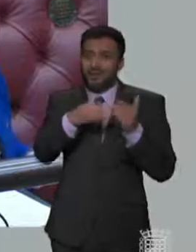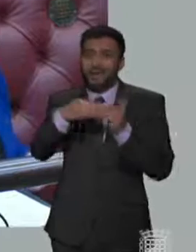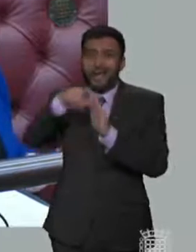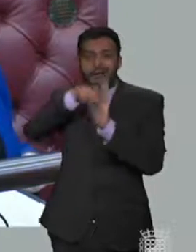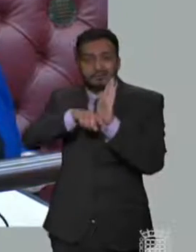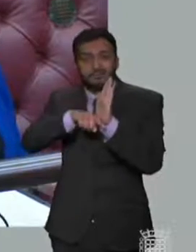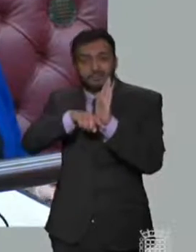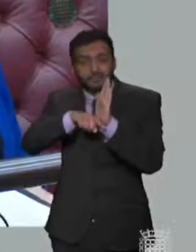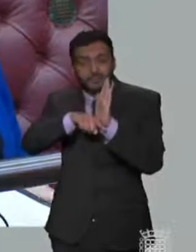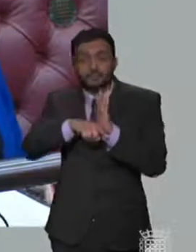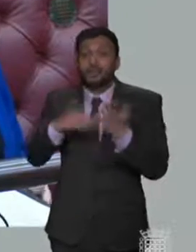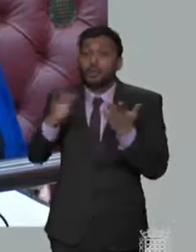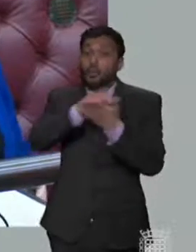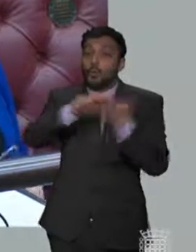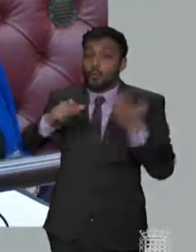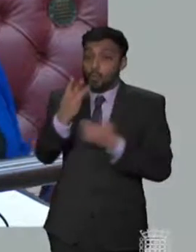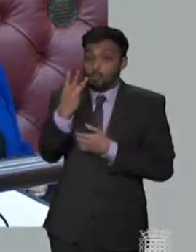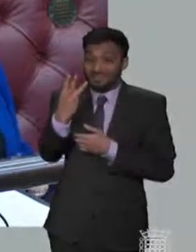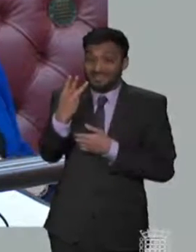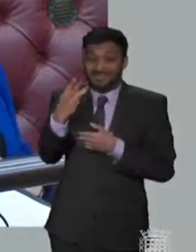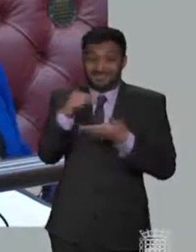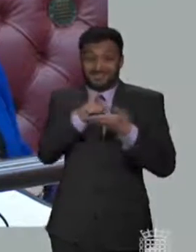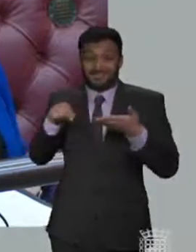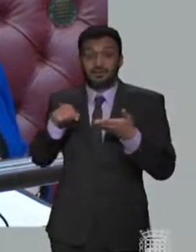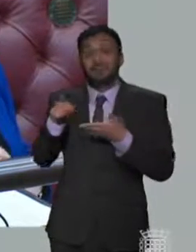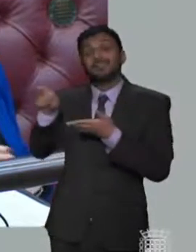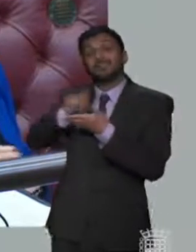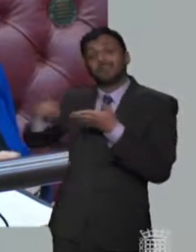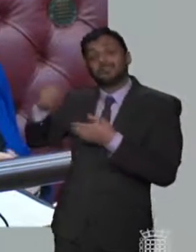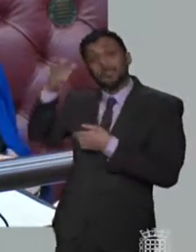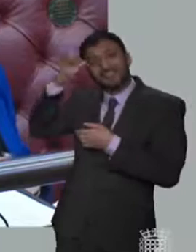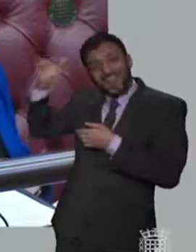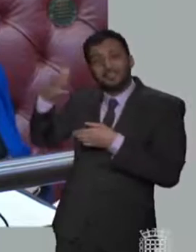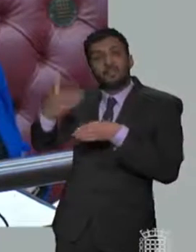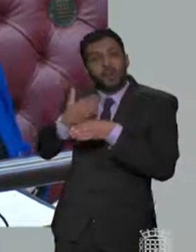places a duty on the secretary of state for work and pensions to issue guidance on the promotion